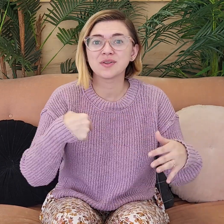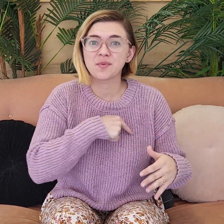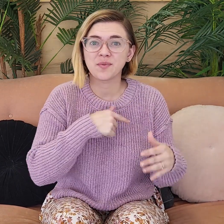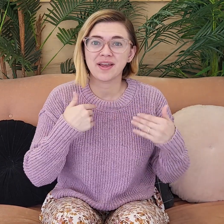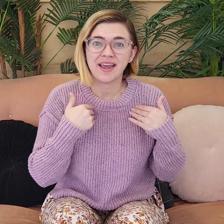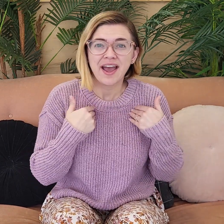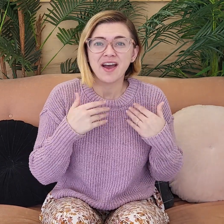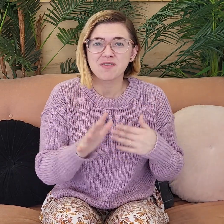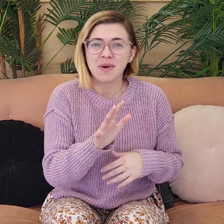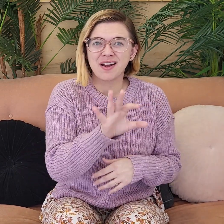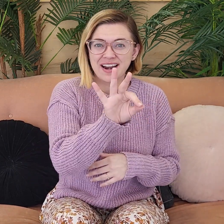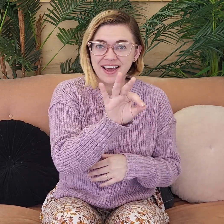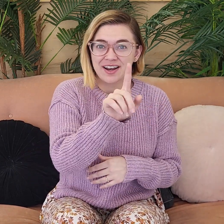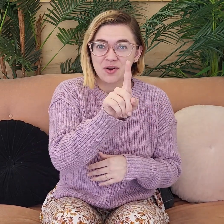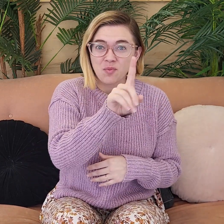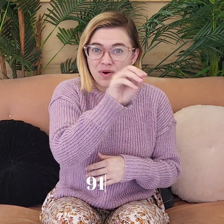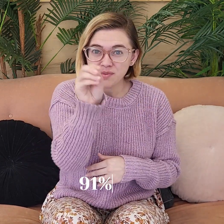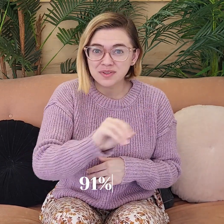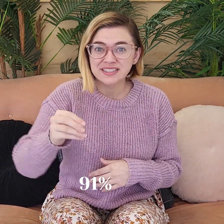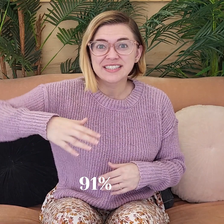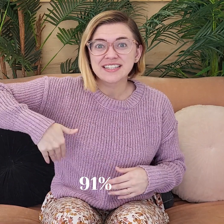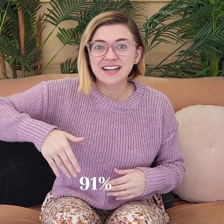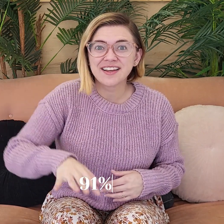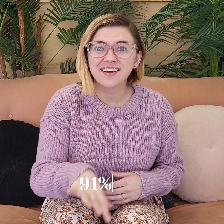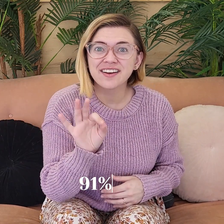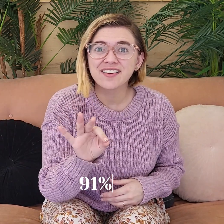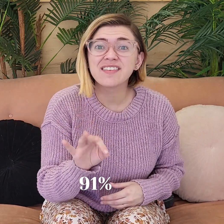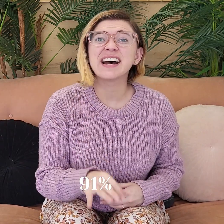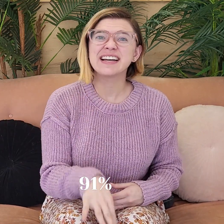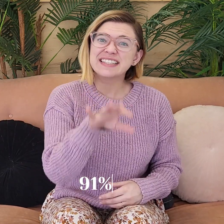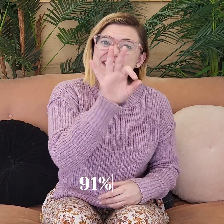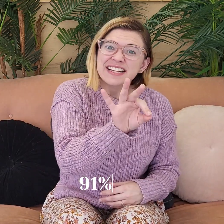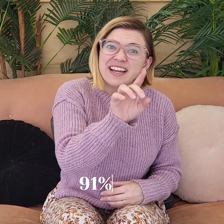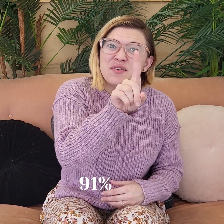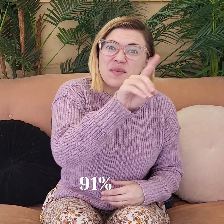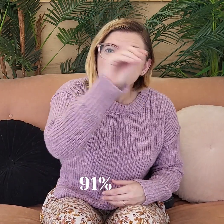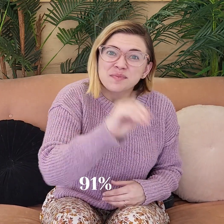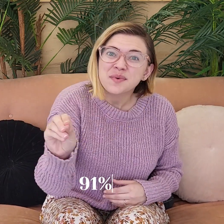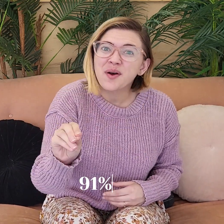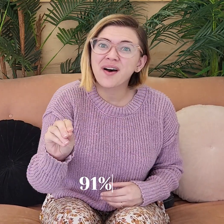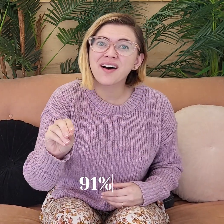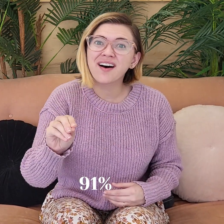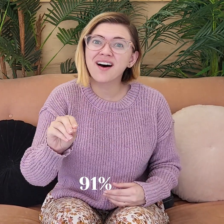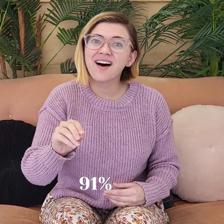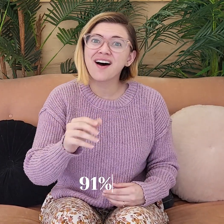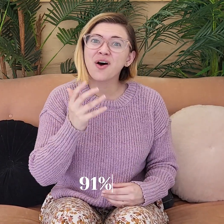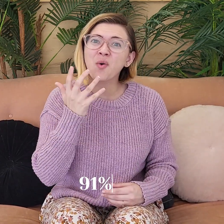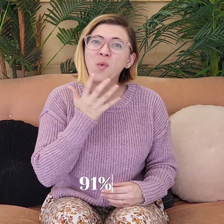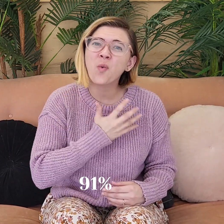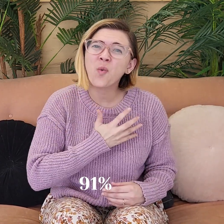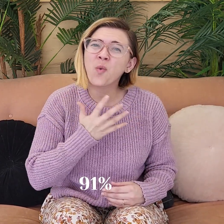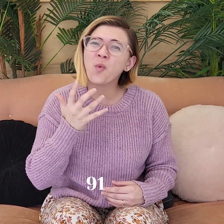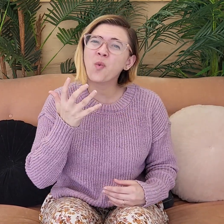in the ocean we have roughly 91% that have not yet been discovered 91%